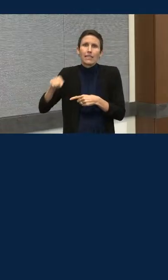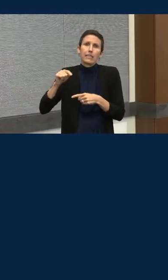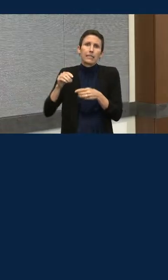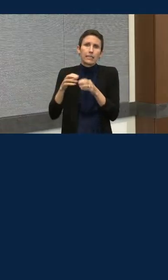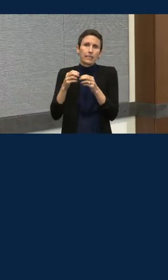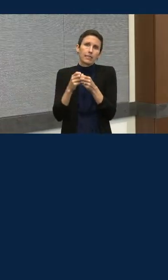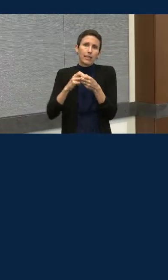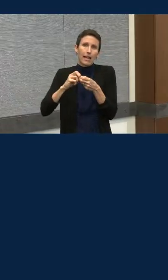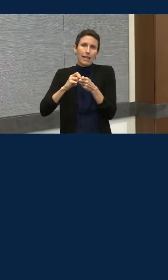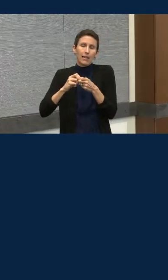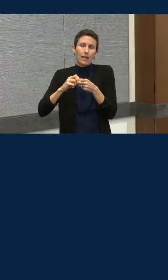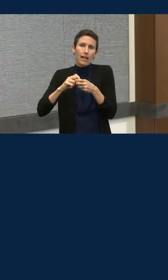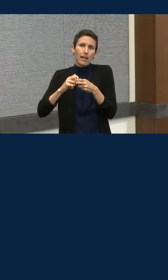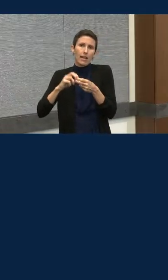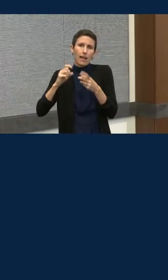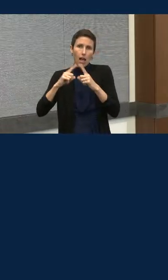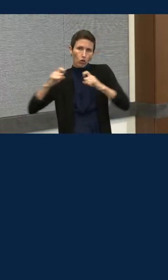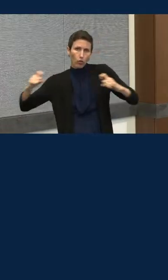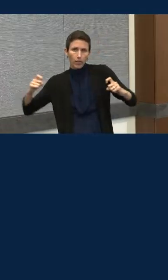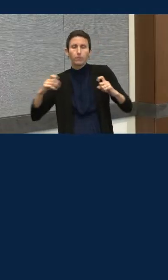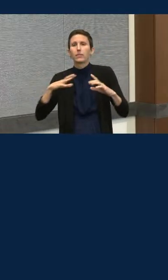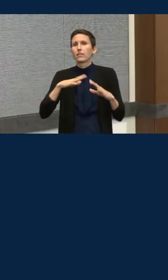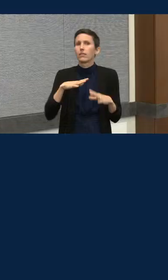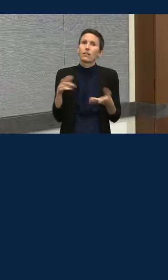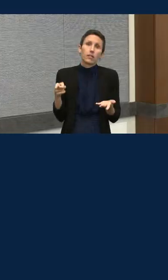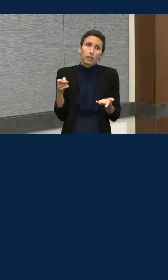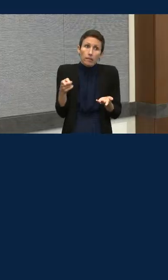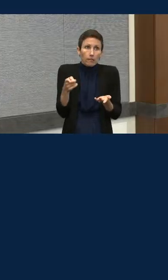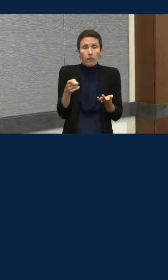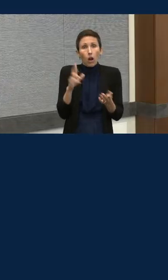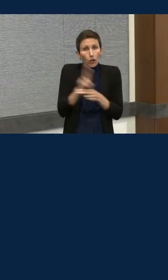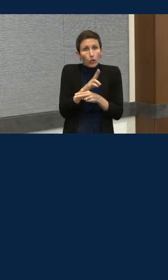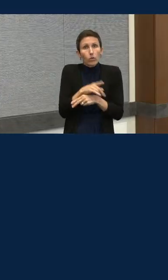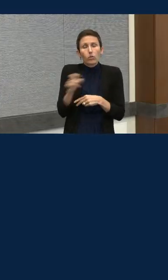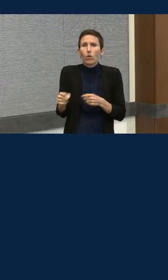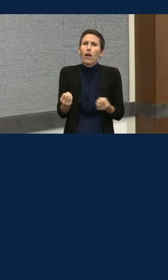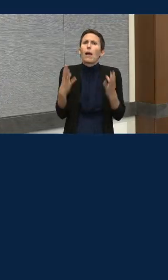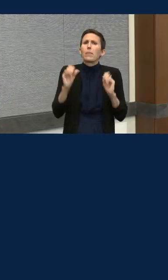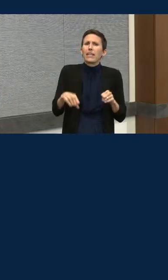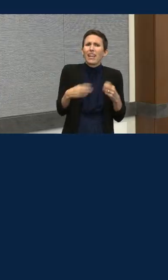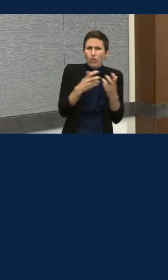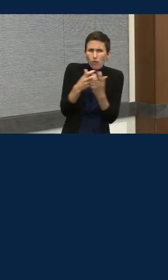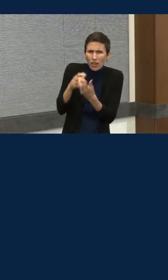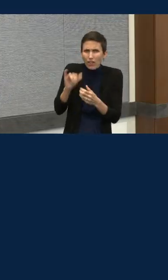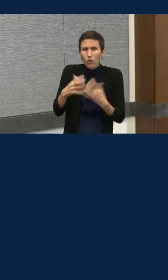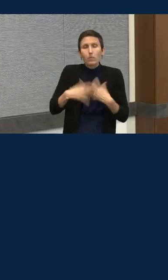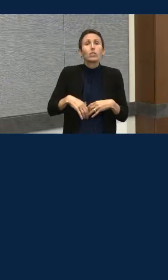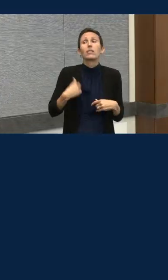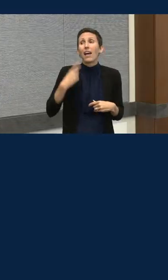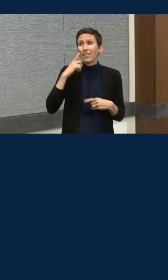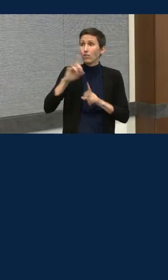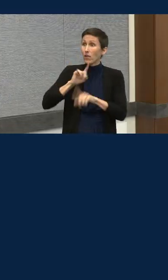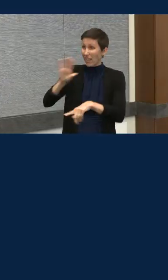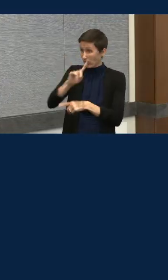to train them and 3D and patches you can fit in is limited. To